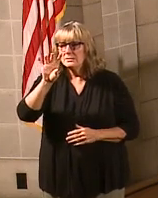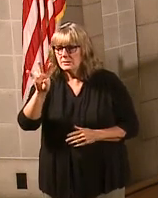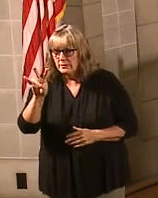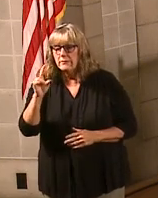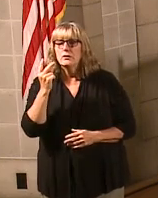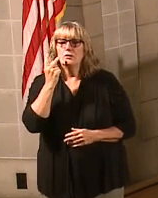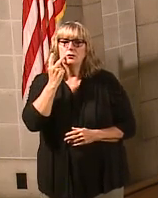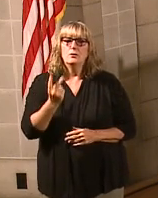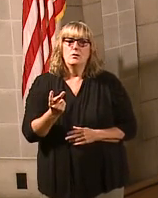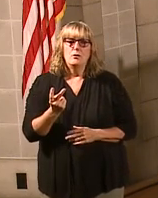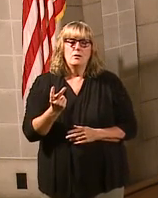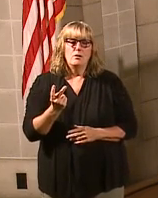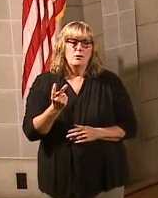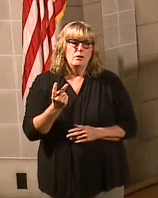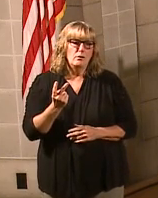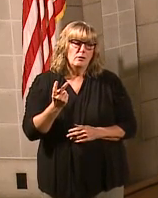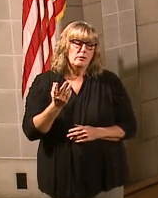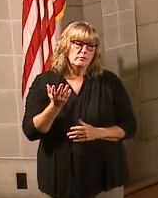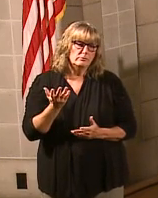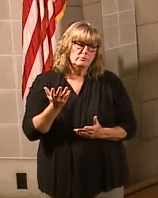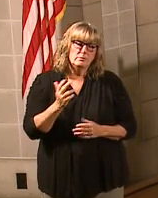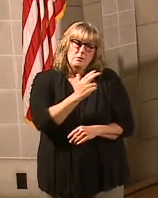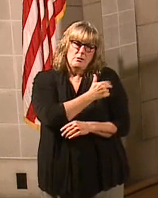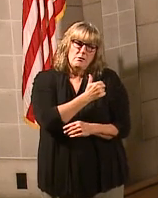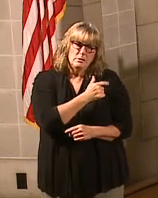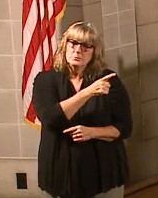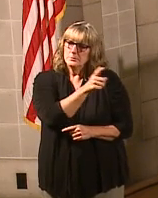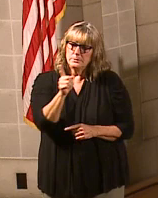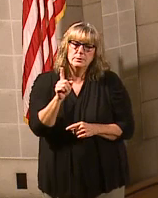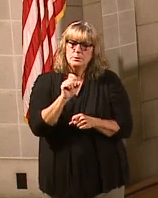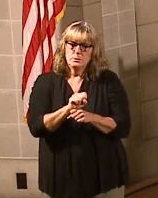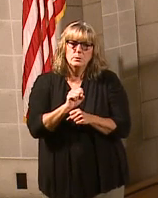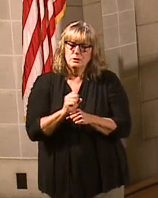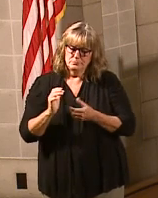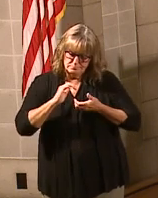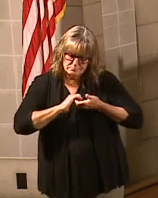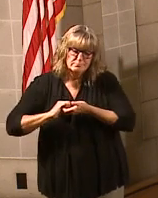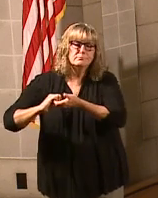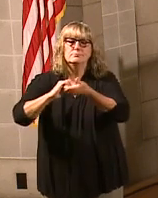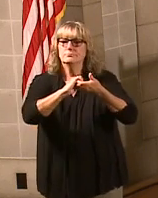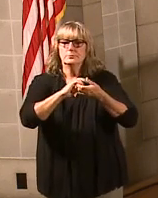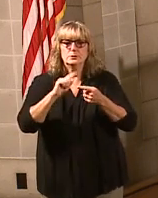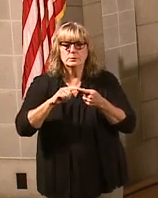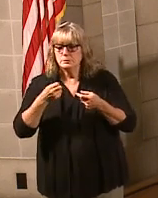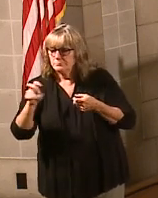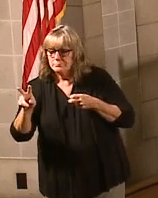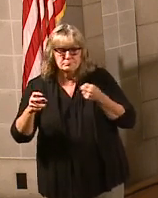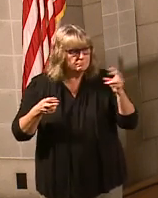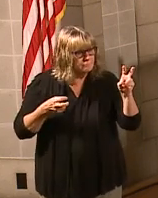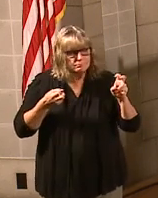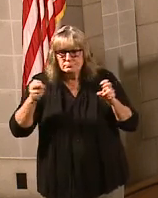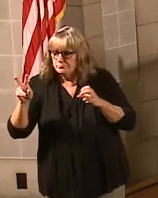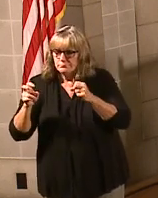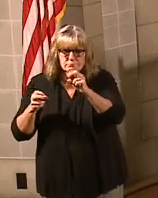MANAGE THE CASES THAT WE HAVE SO